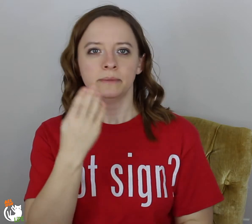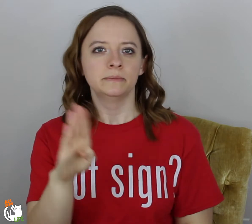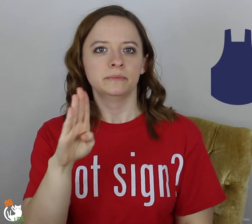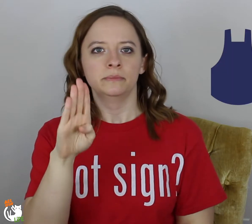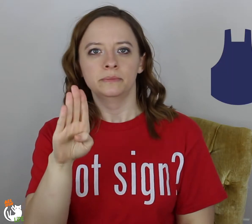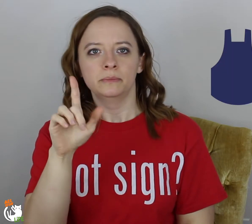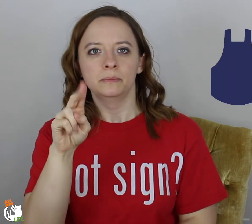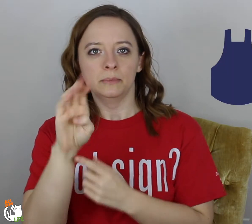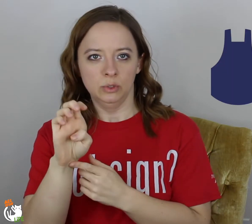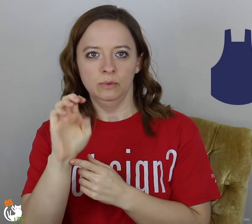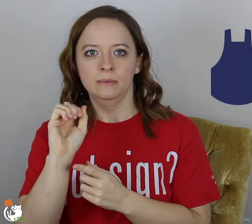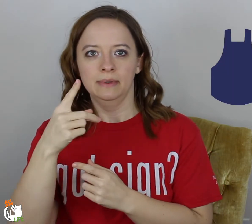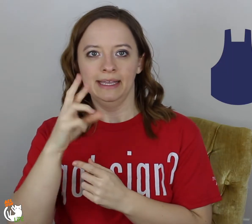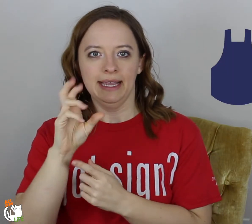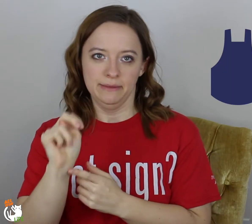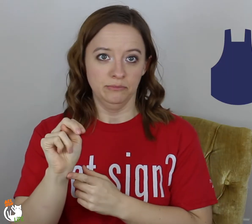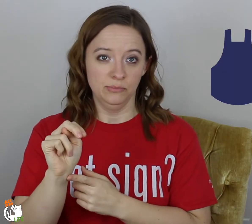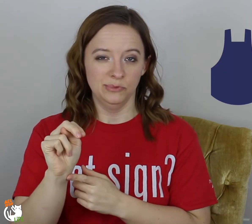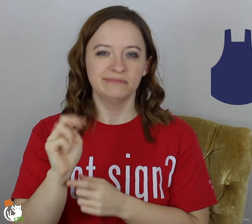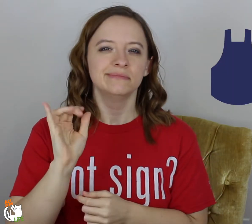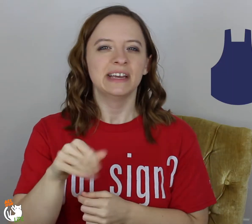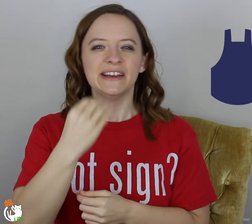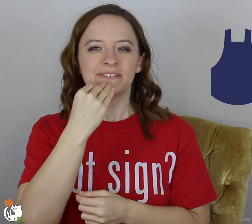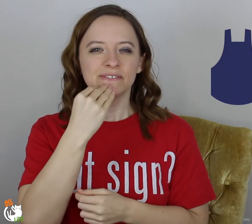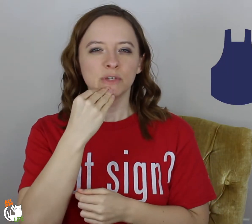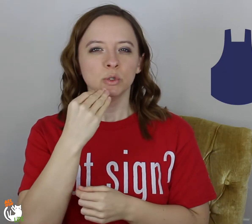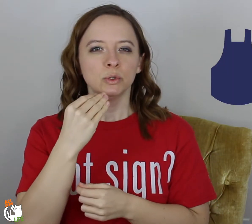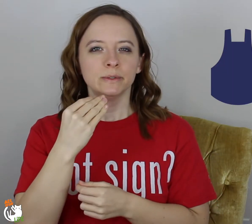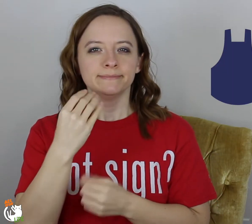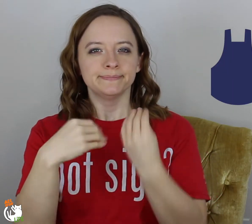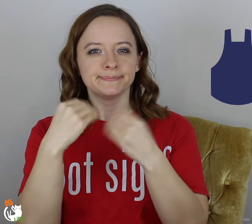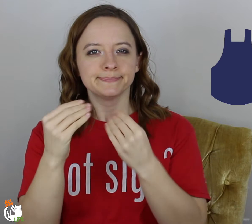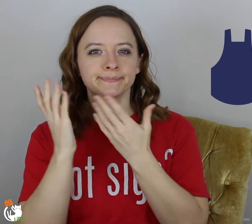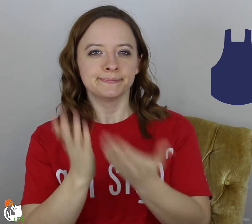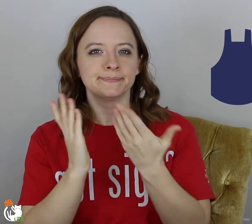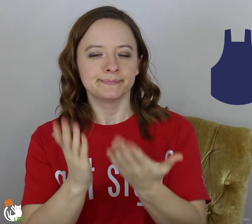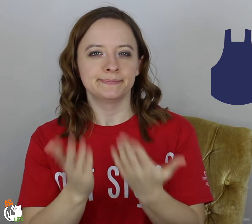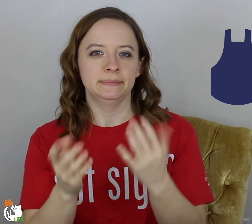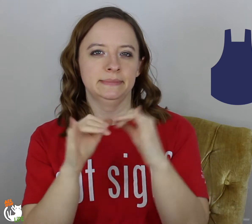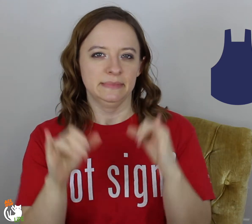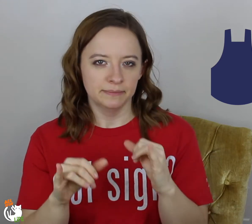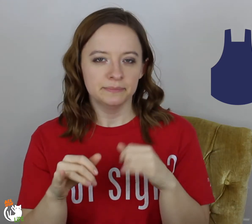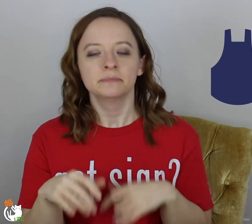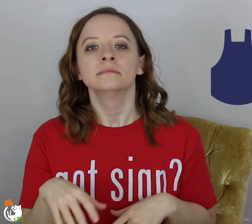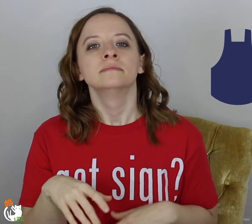So today I'm doing a review on Blue Apron. It's a food delivery service.